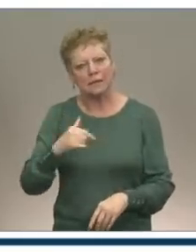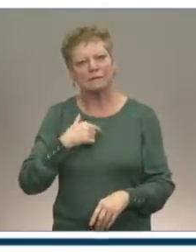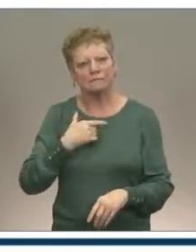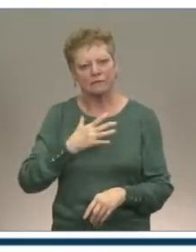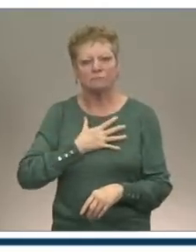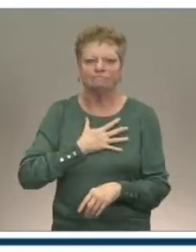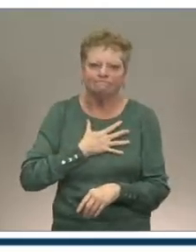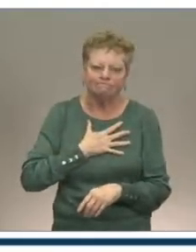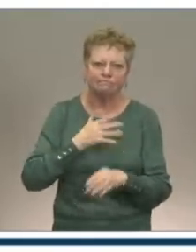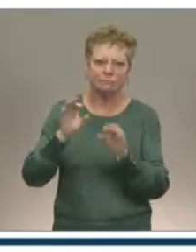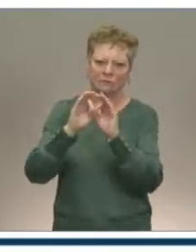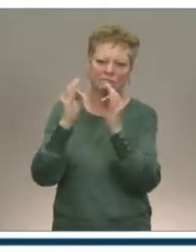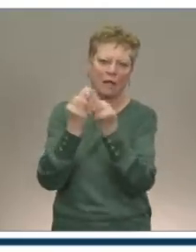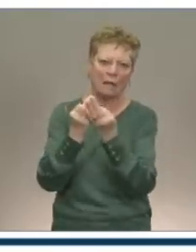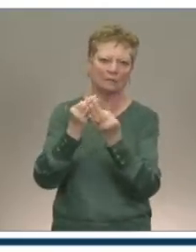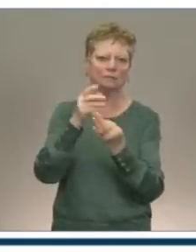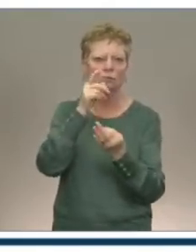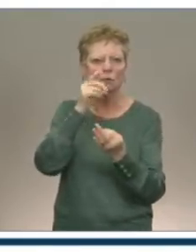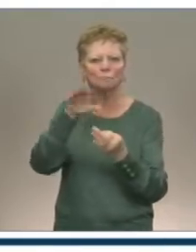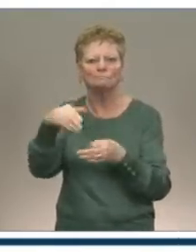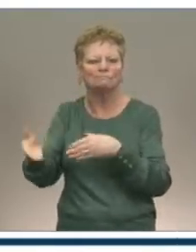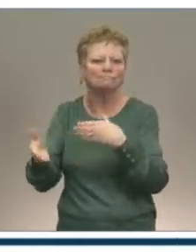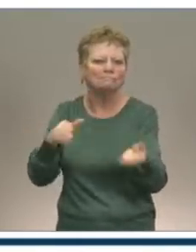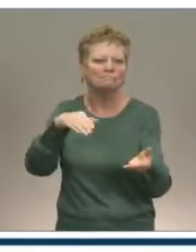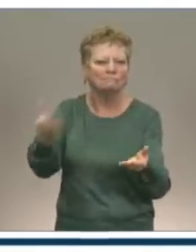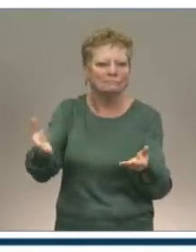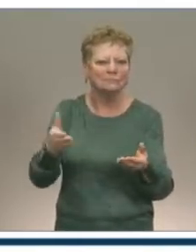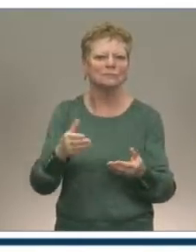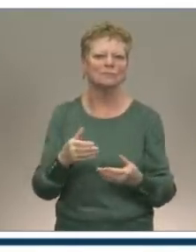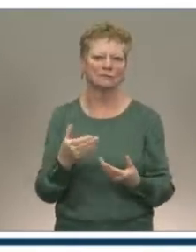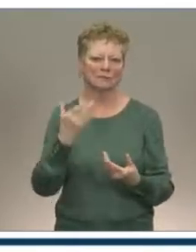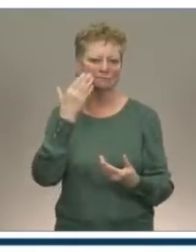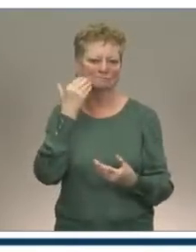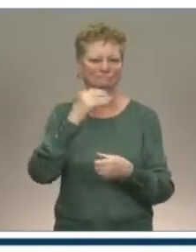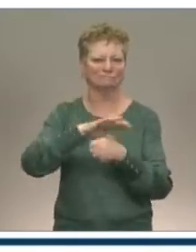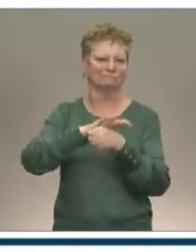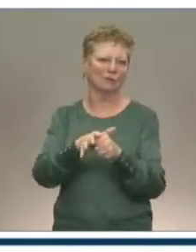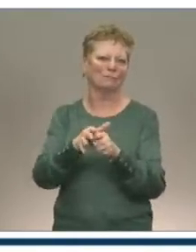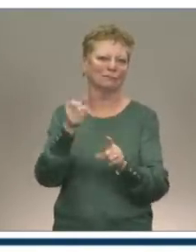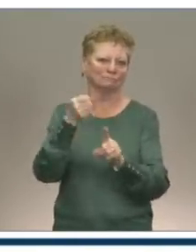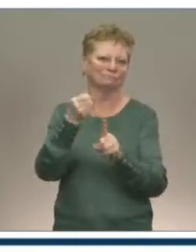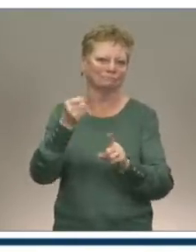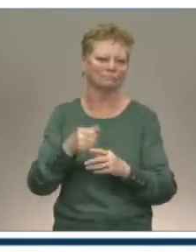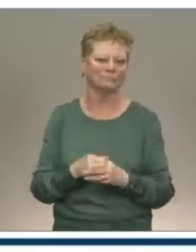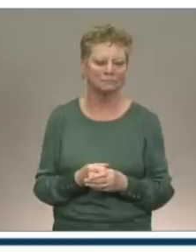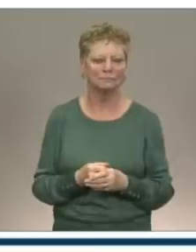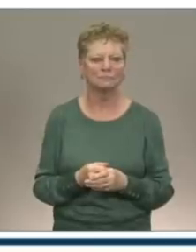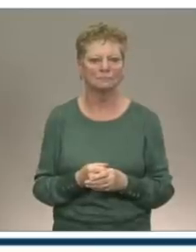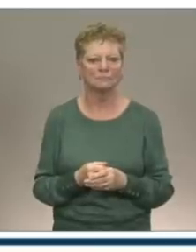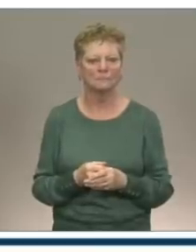mourning the loss of loved ones who've recently died of covet 19. we continue to see new cases of